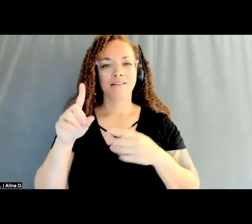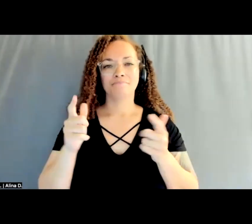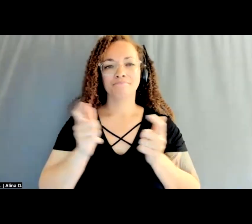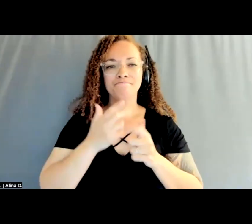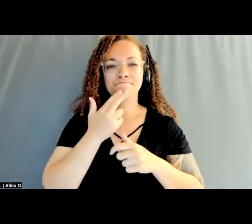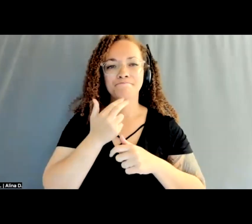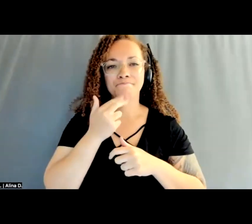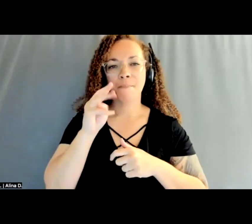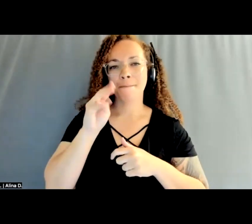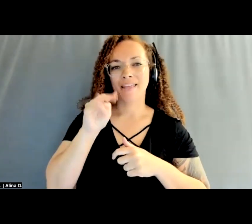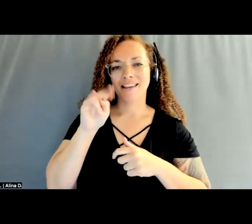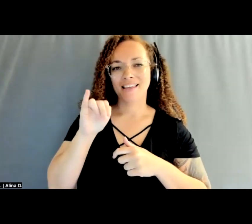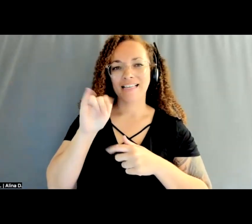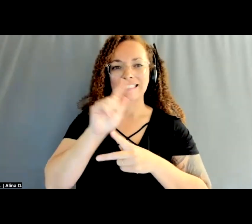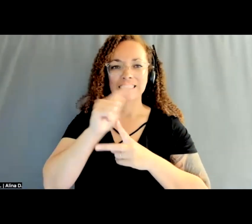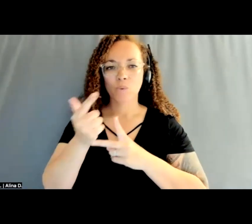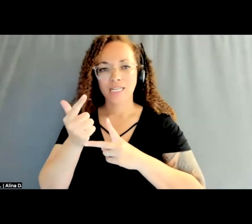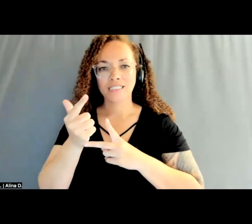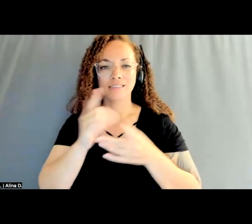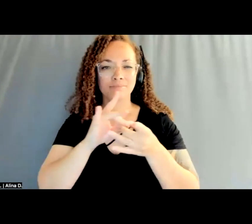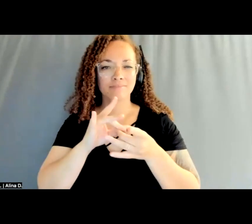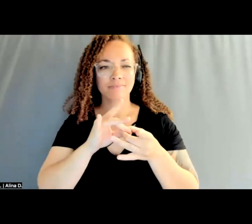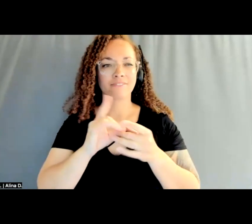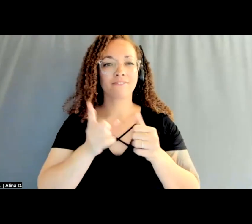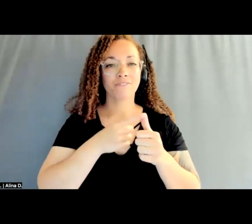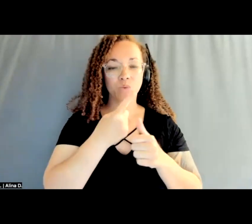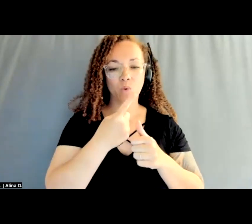And the first one is called “Crown shyness, or breathing practice.”